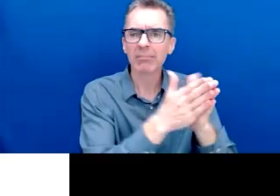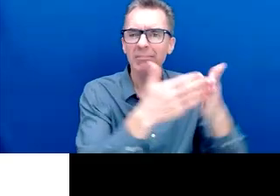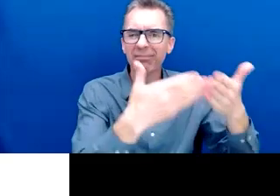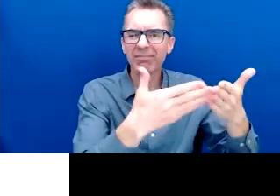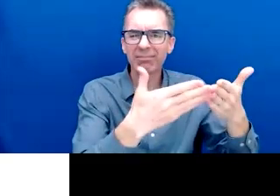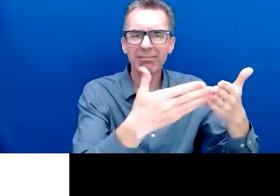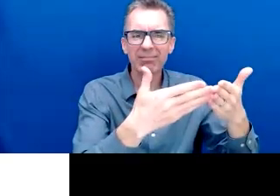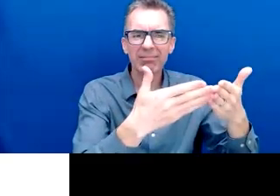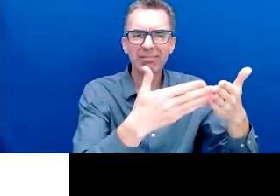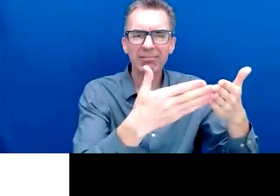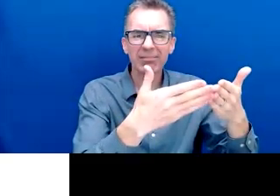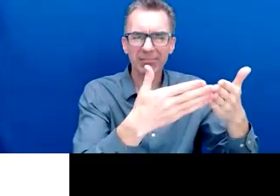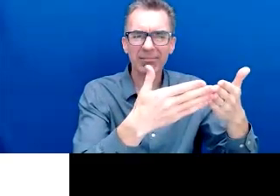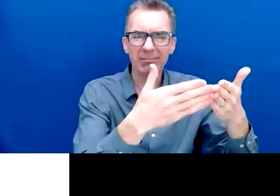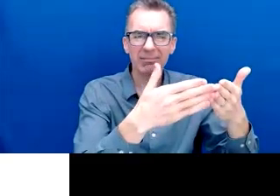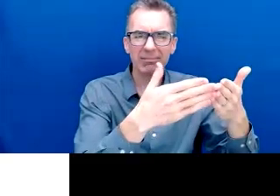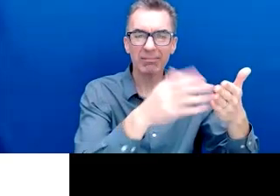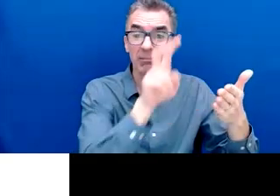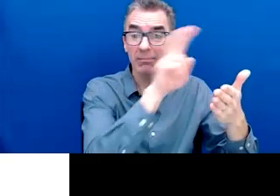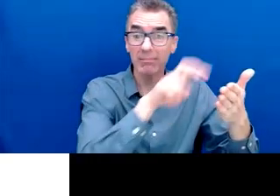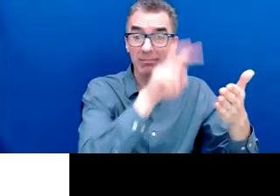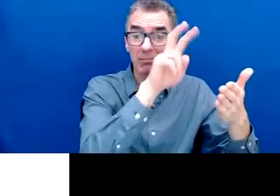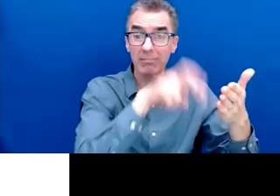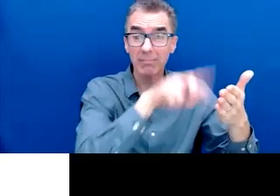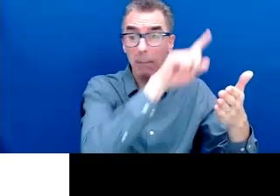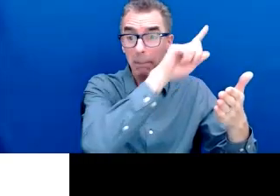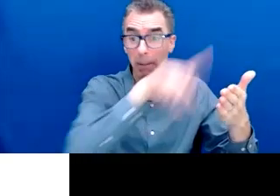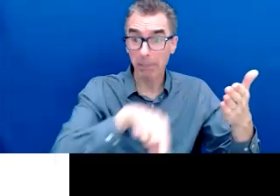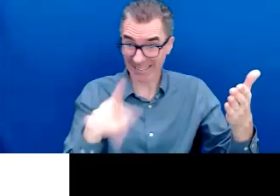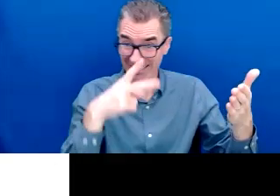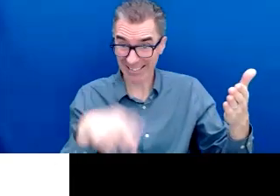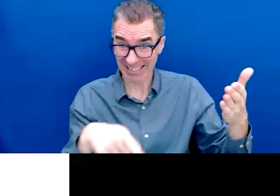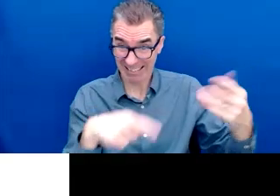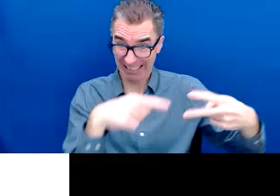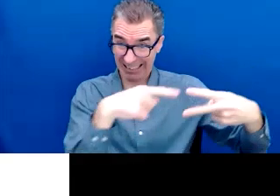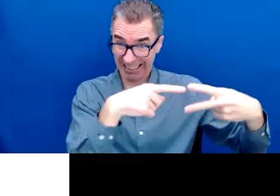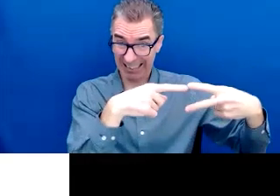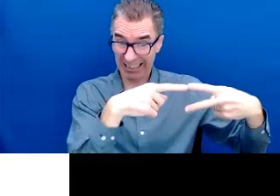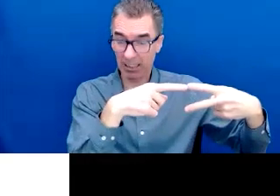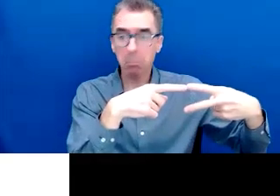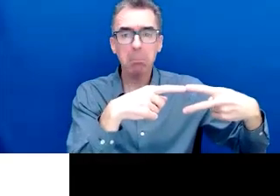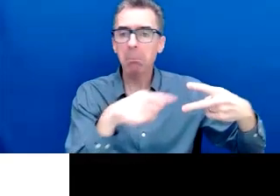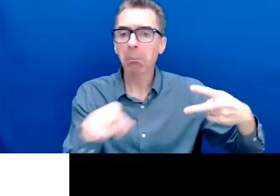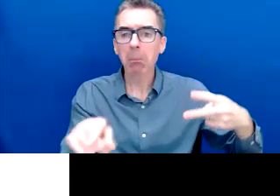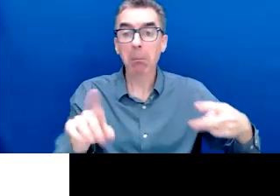with the little, cross through the dollar sign that indicates that it's a zero textbook cost course.